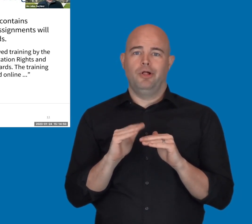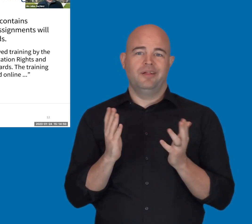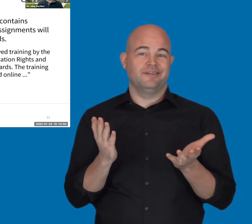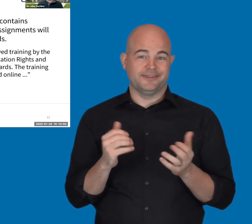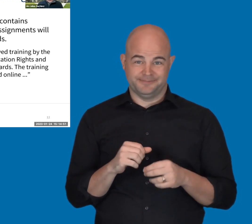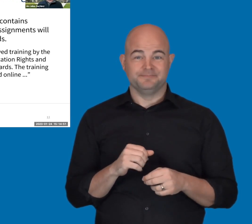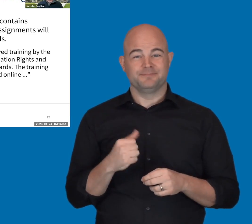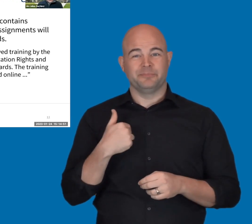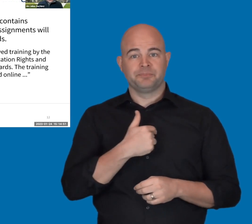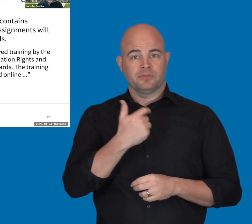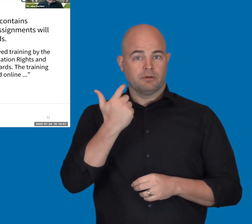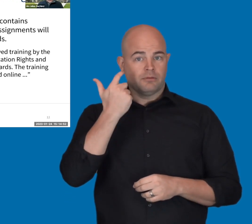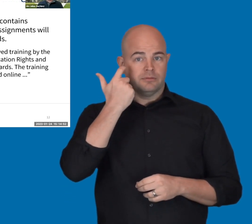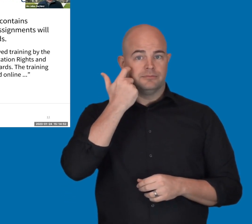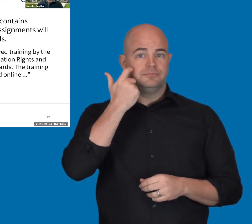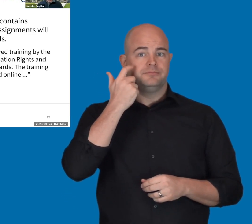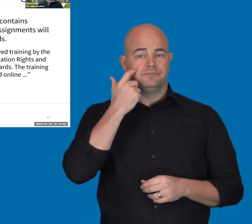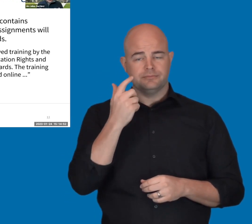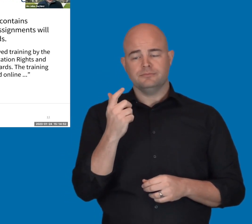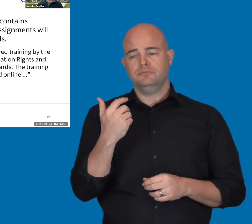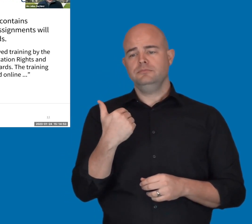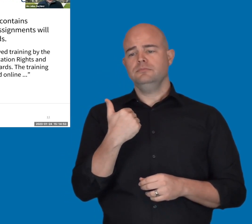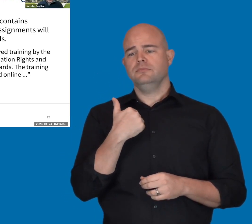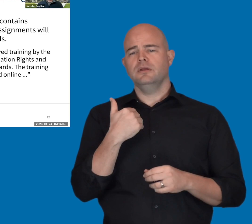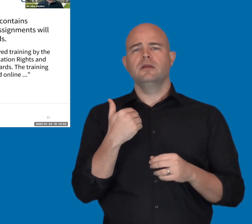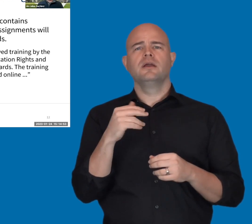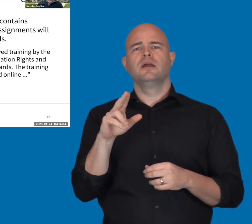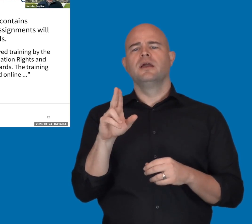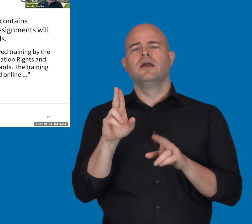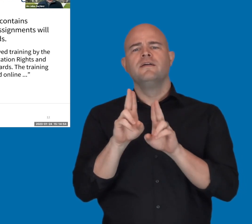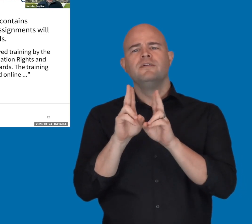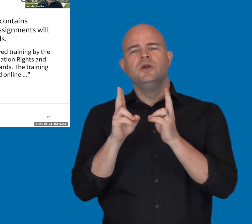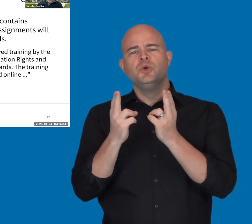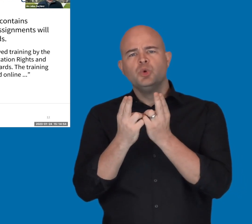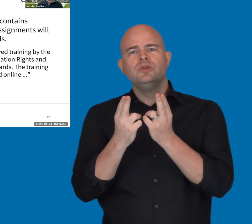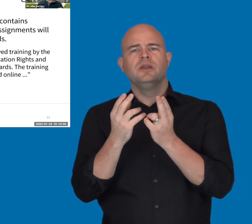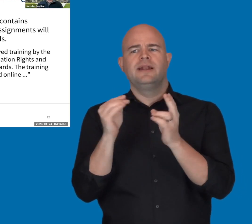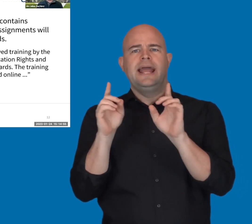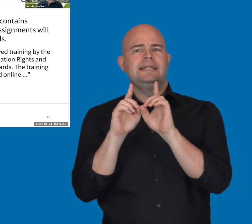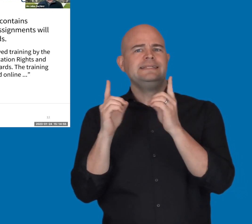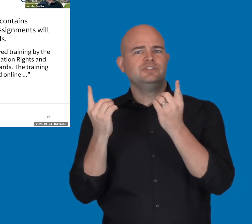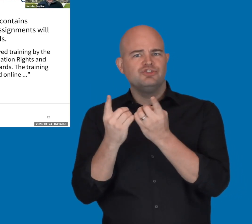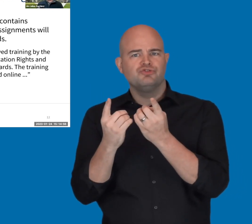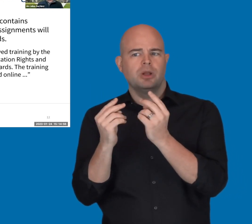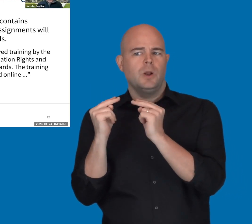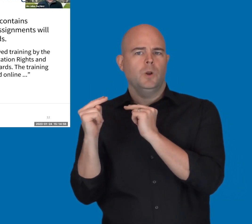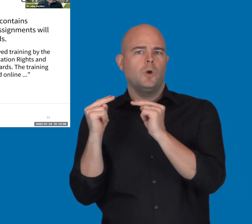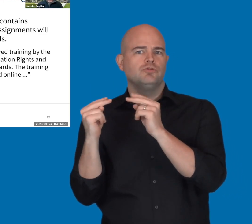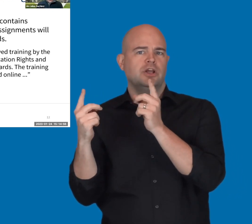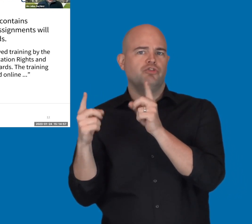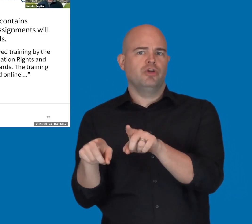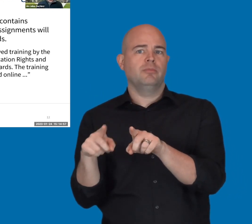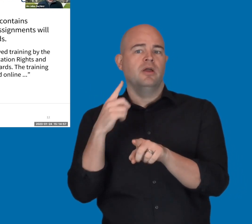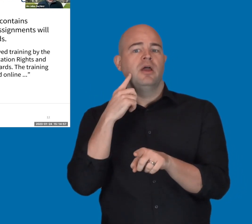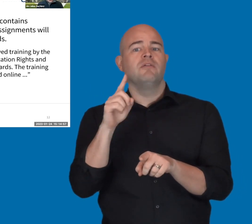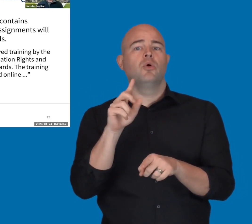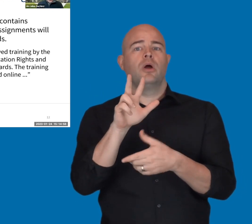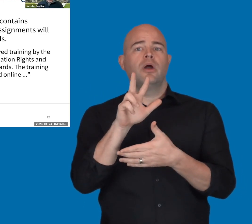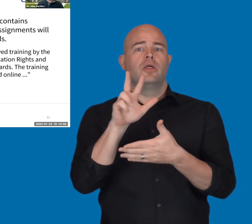that we know that we have something to point to when we're asking the college to provide support, whether it's support in the selection of tools,